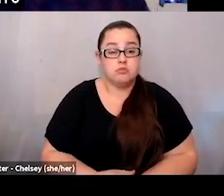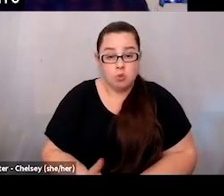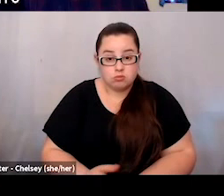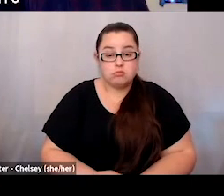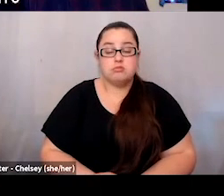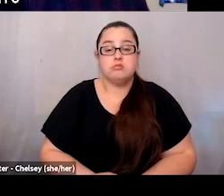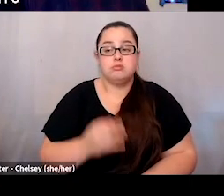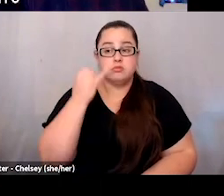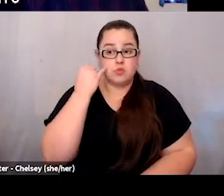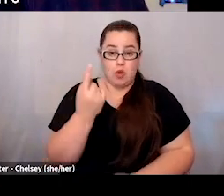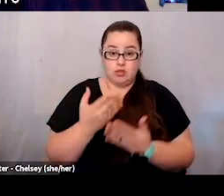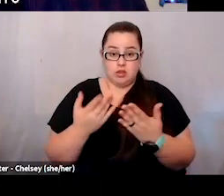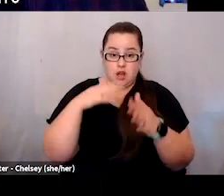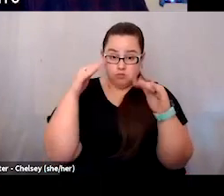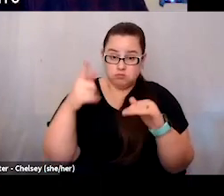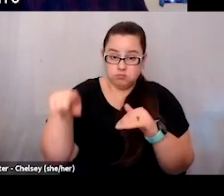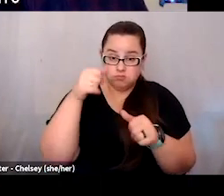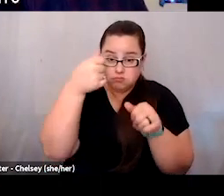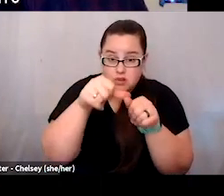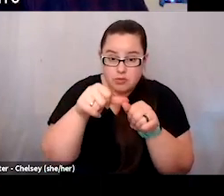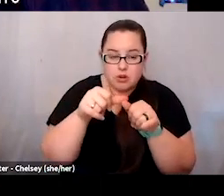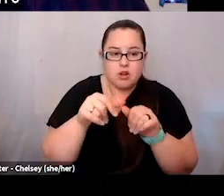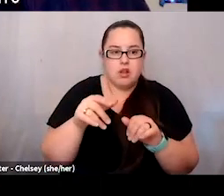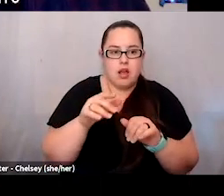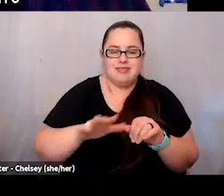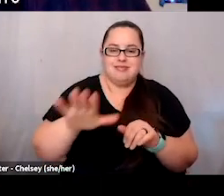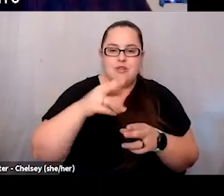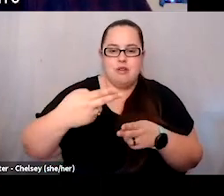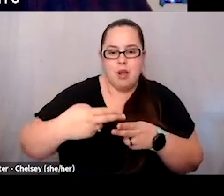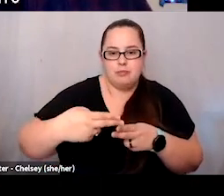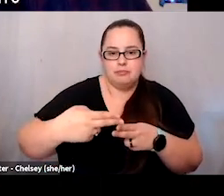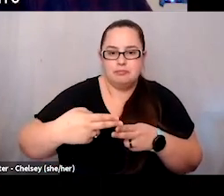would hope that you would remember is the names of these people. Again, this is